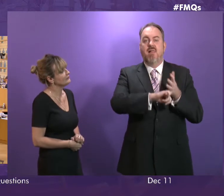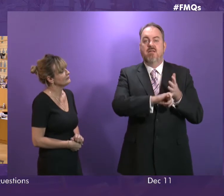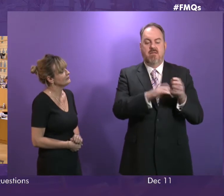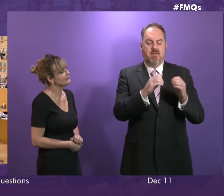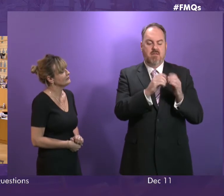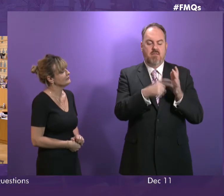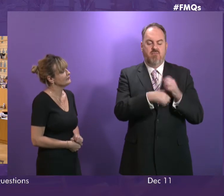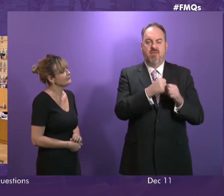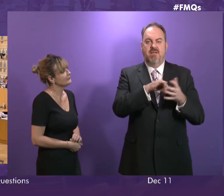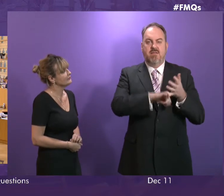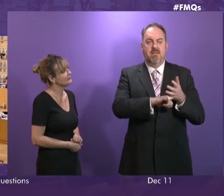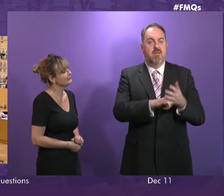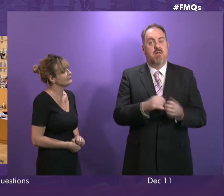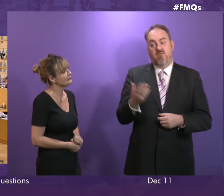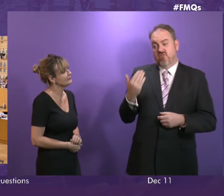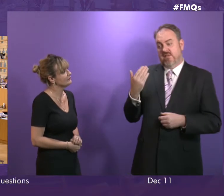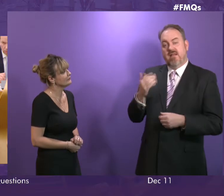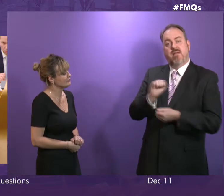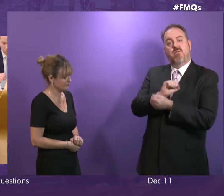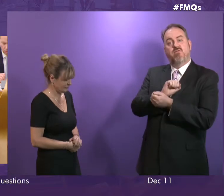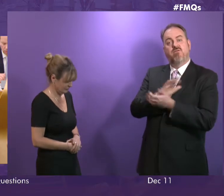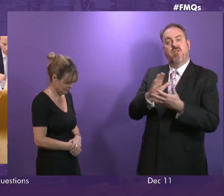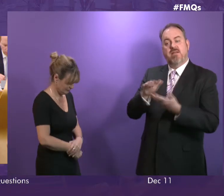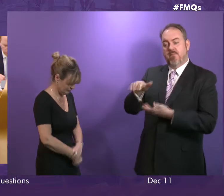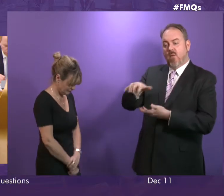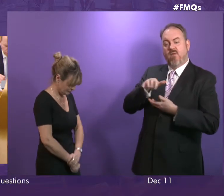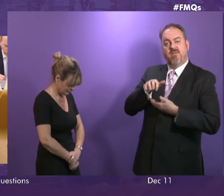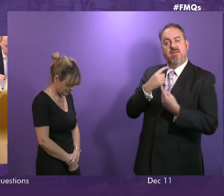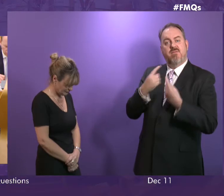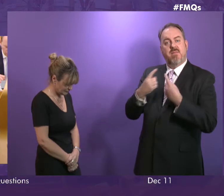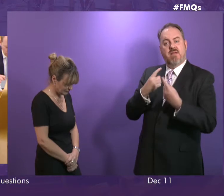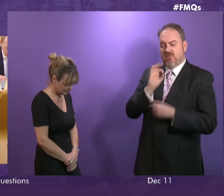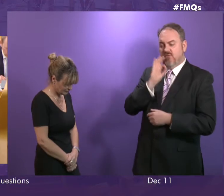This week, a freedom of information response that I obtained revealed that more than 1,000